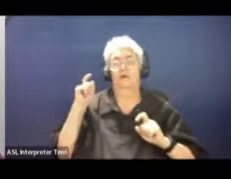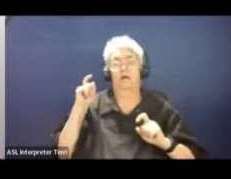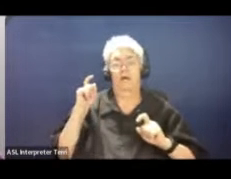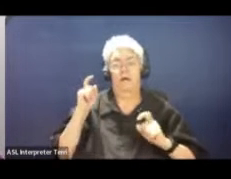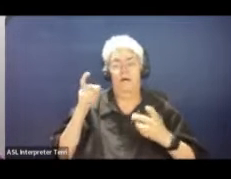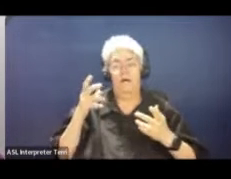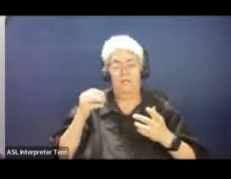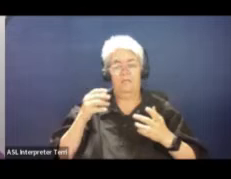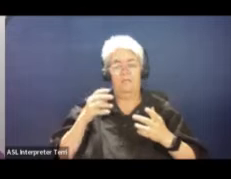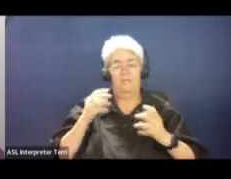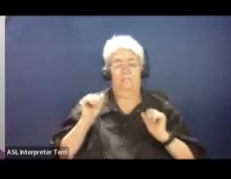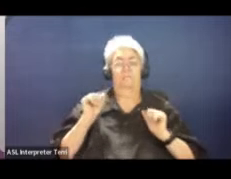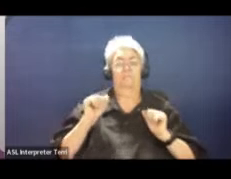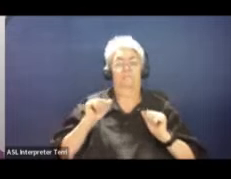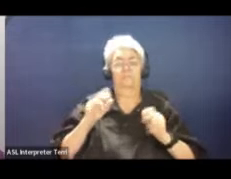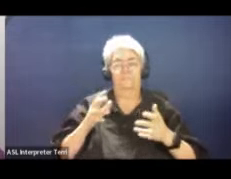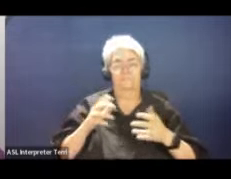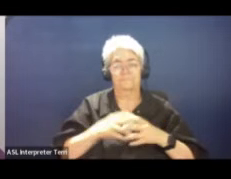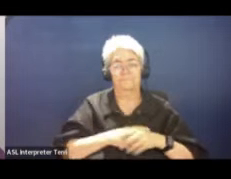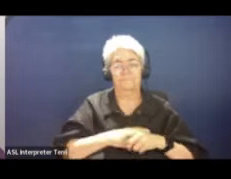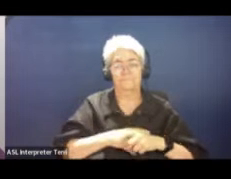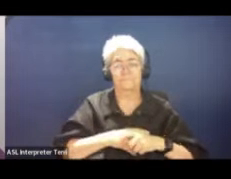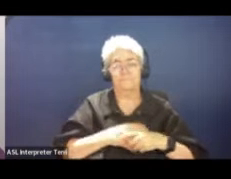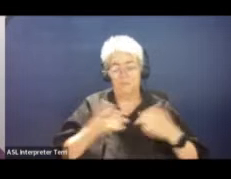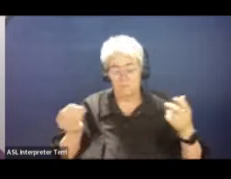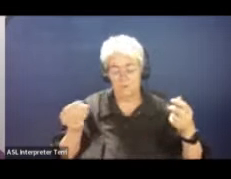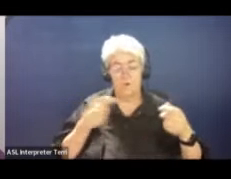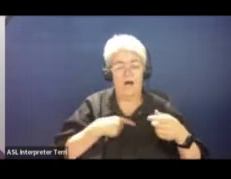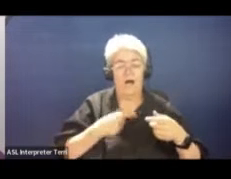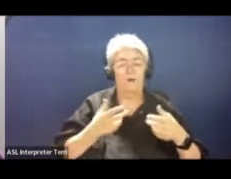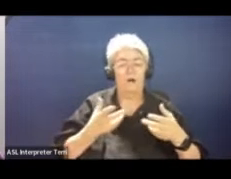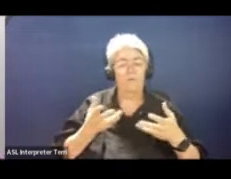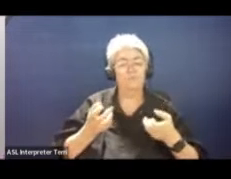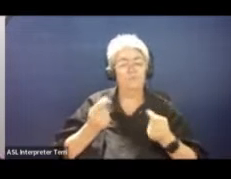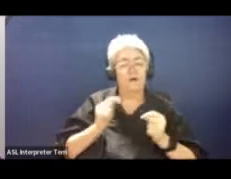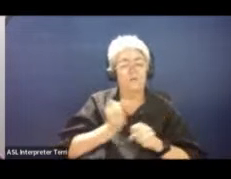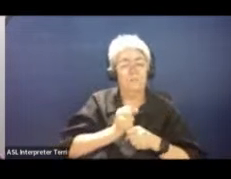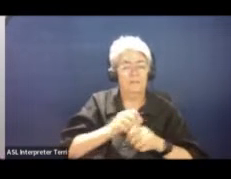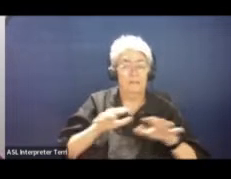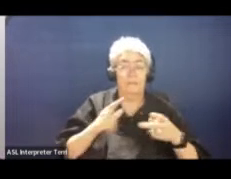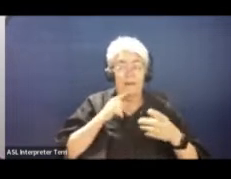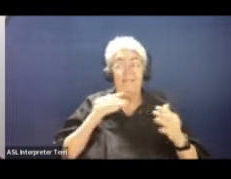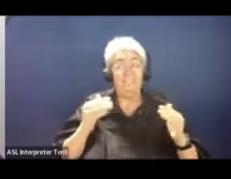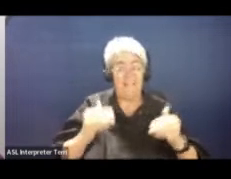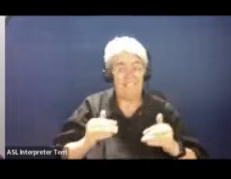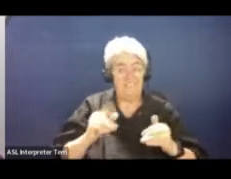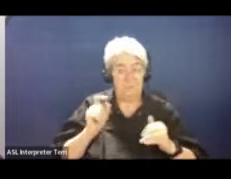physical body. So I like to soften that as well. All right, and my next intense question is,